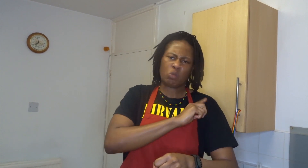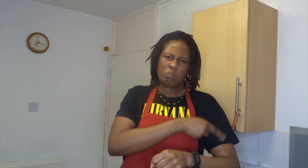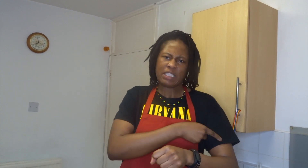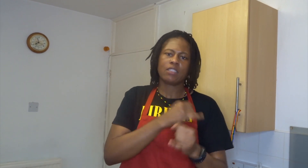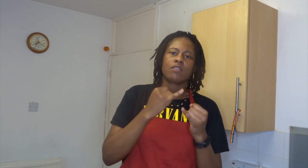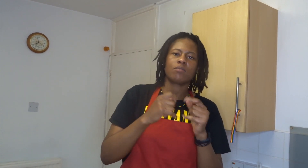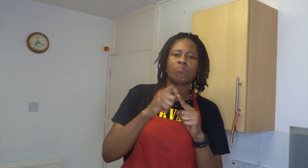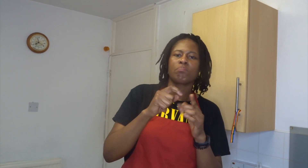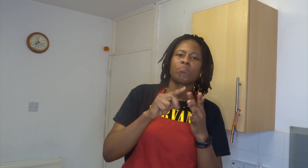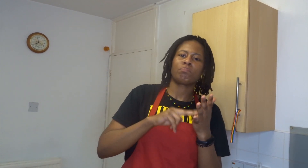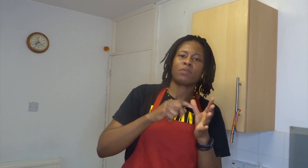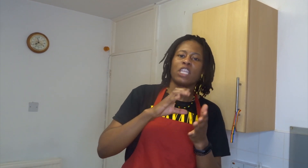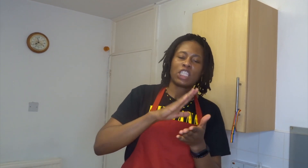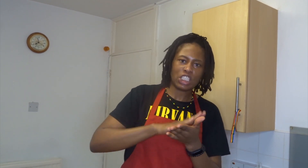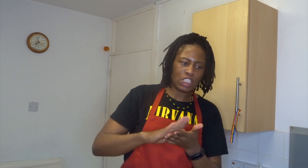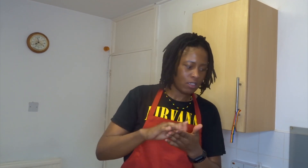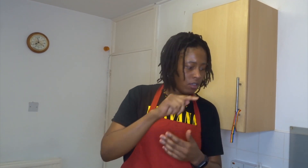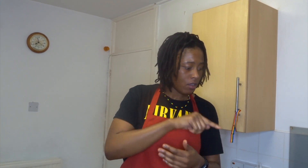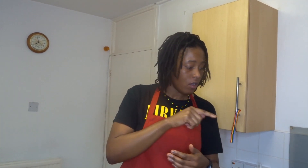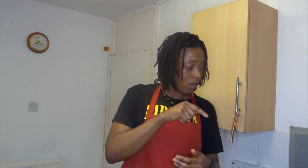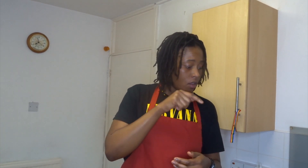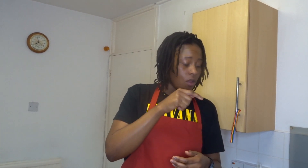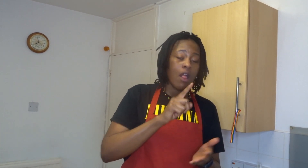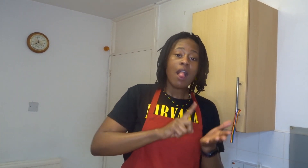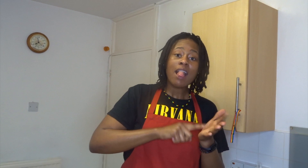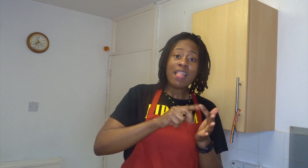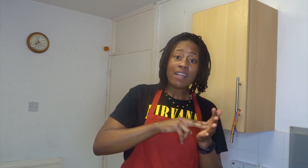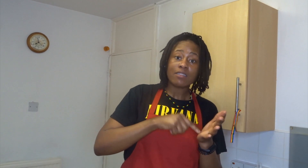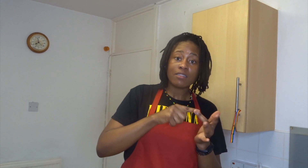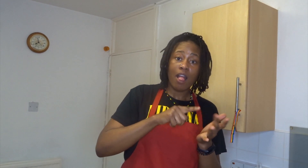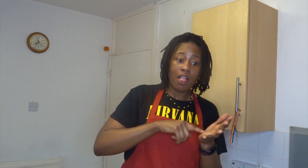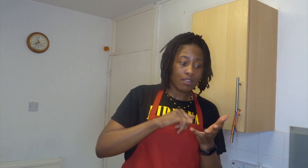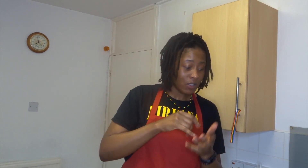I will be adding a total of 100g to the lentils